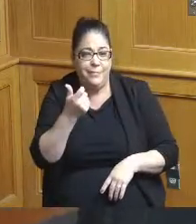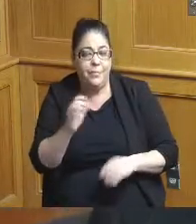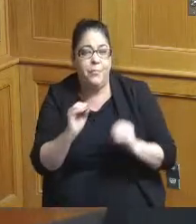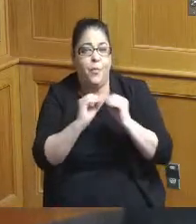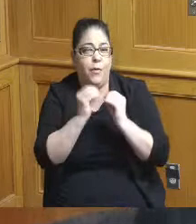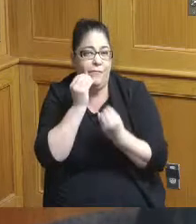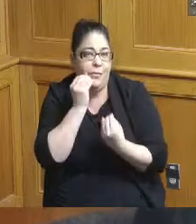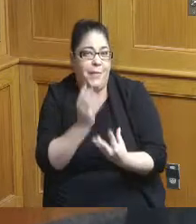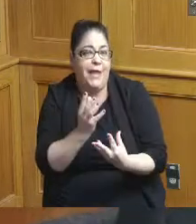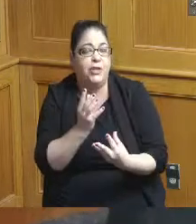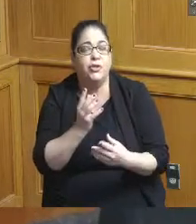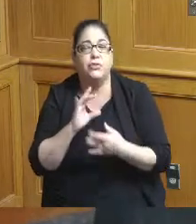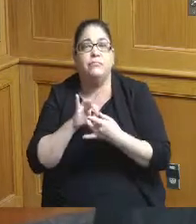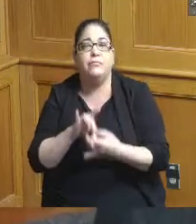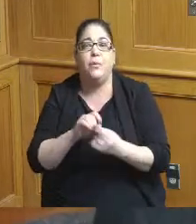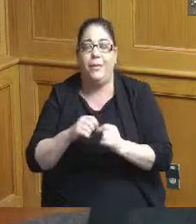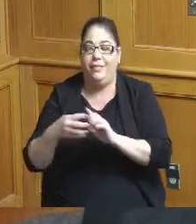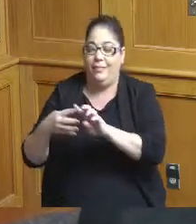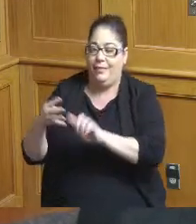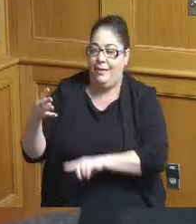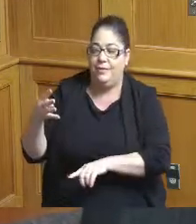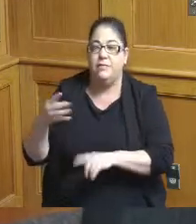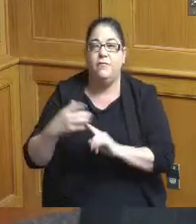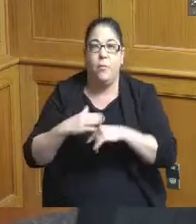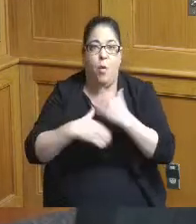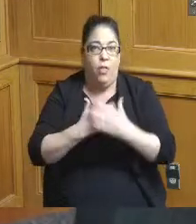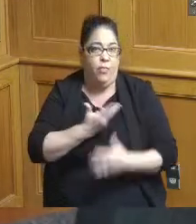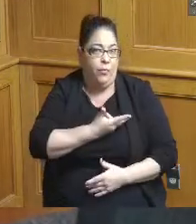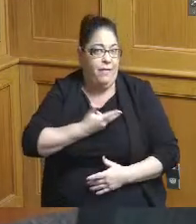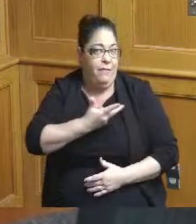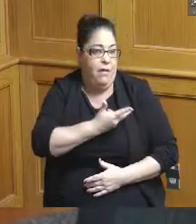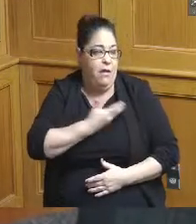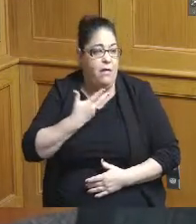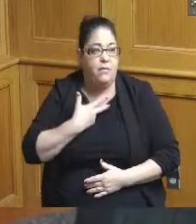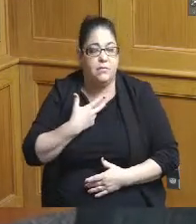related to these and they're they're from all three of us and and there's no distinction here